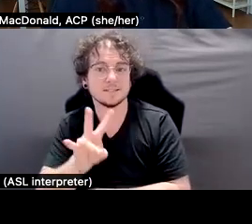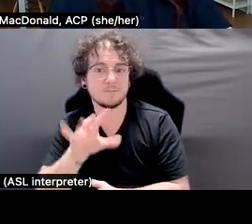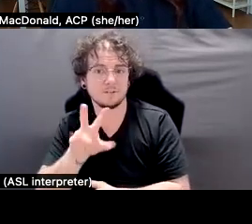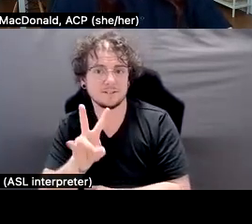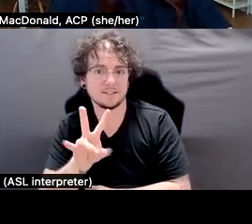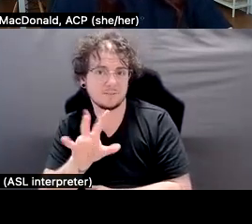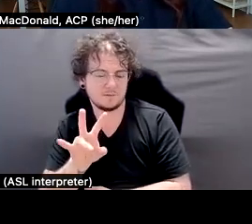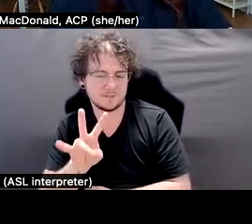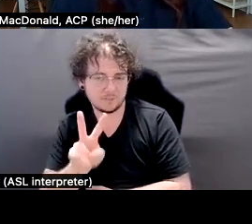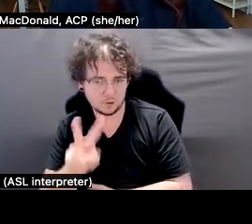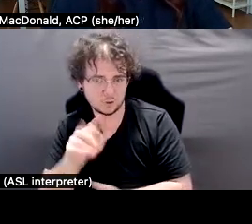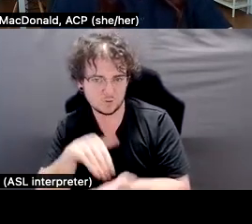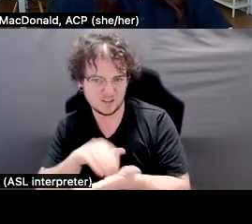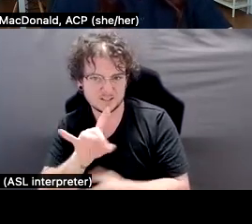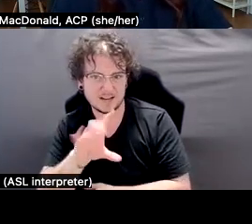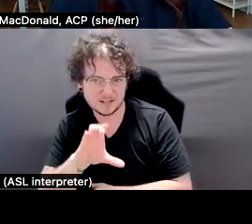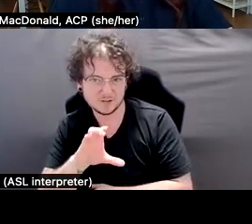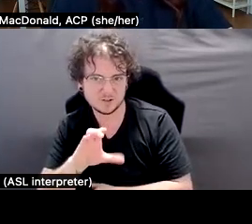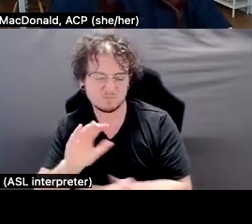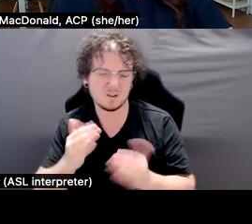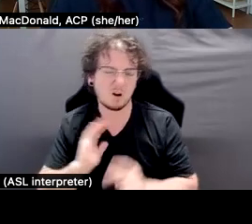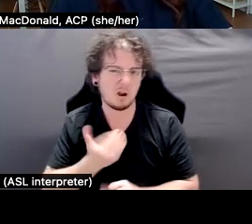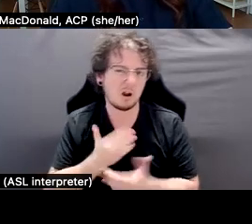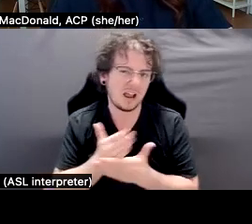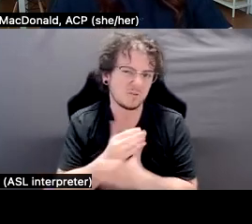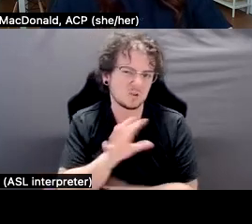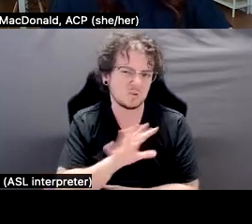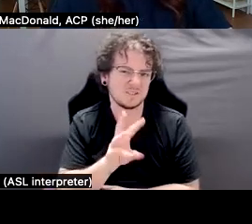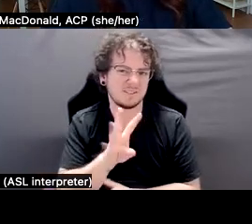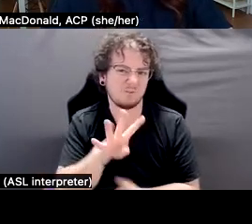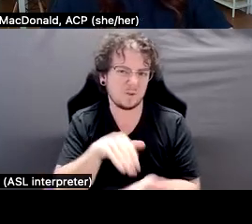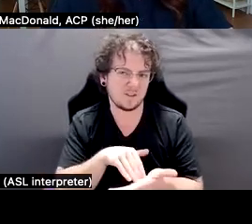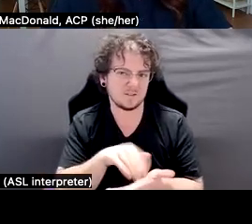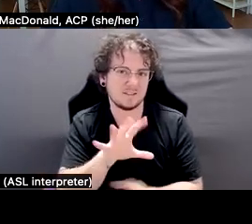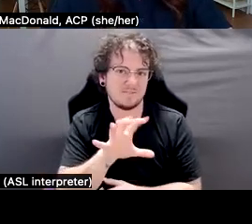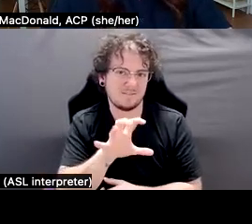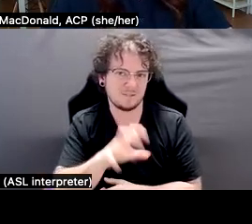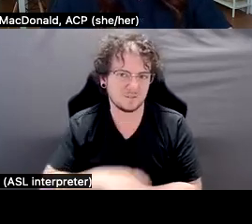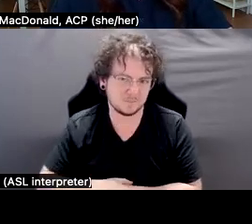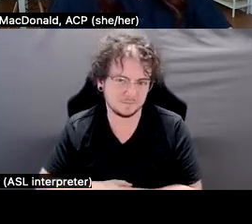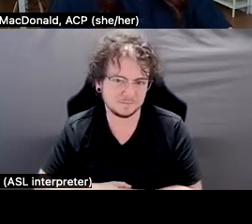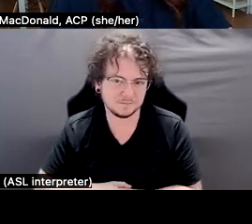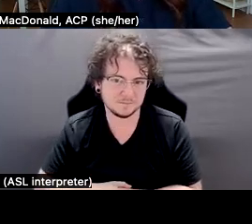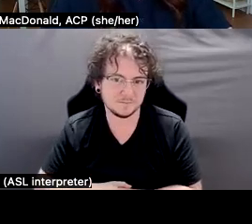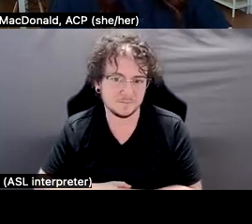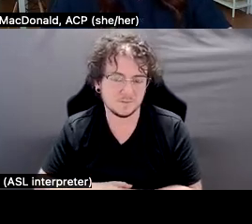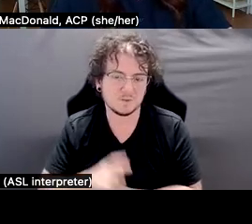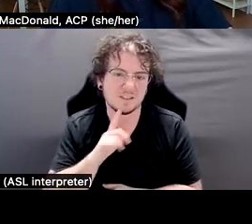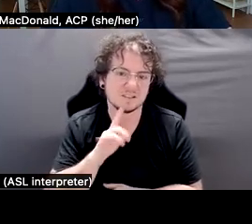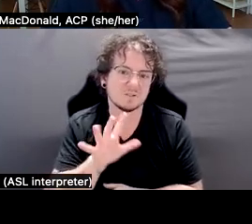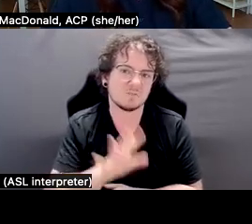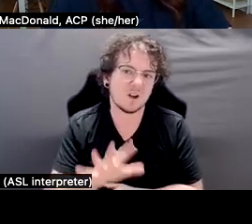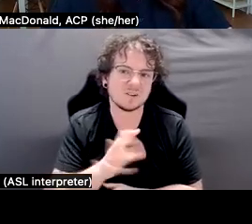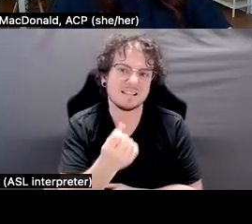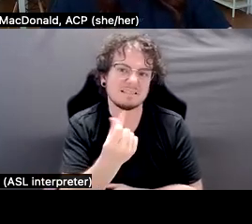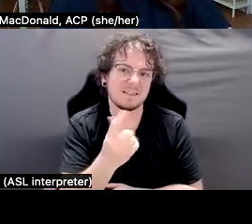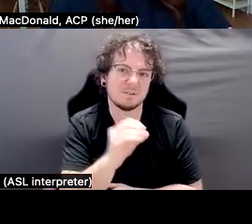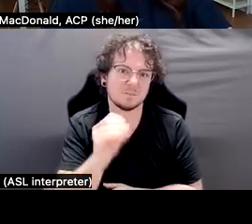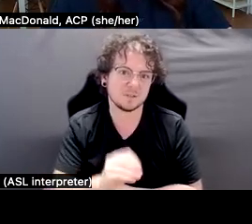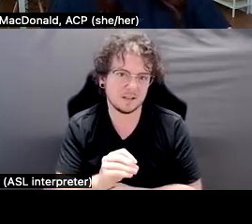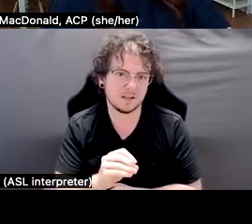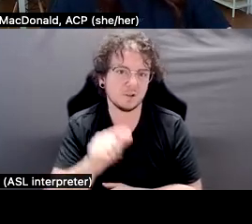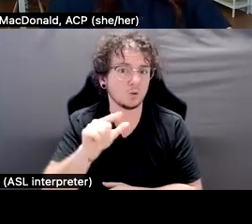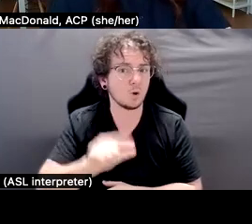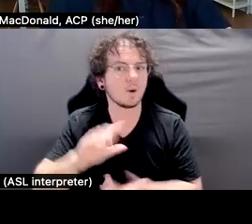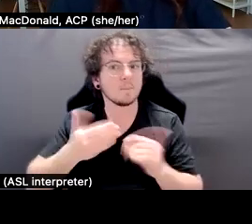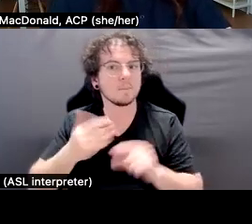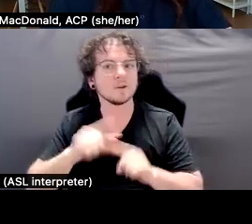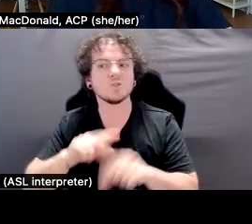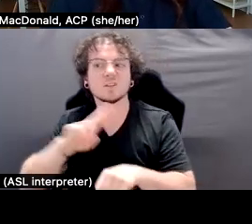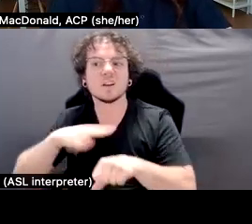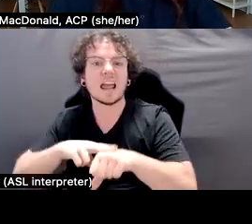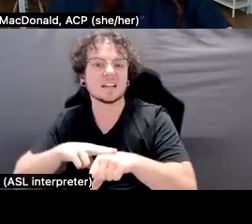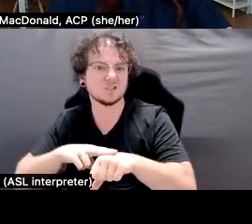compared to our average around $64,500. So, that's approximately 11% lower than the national average.